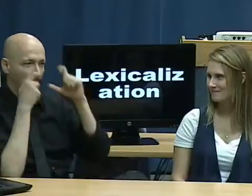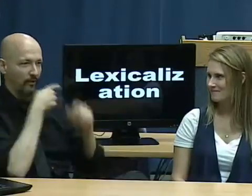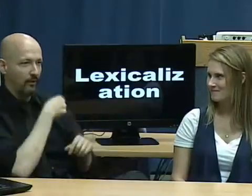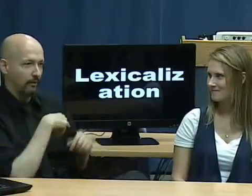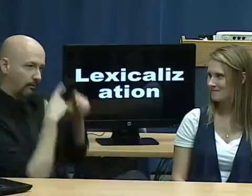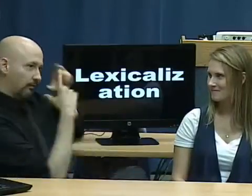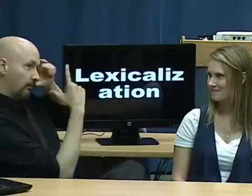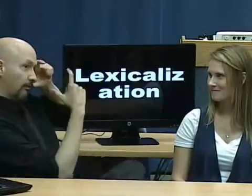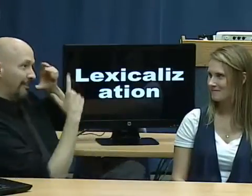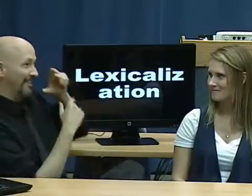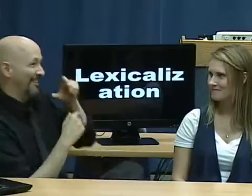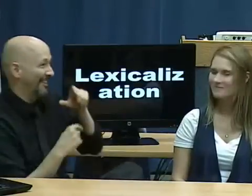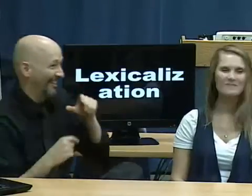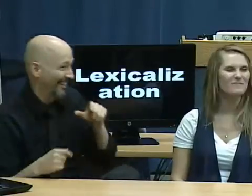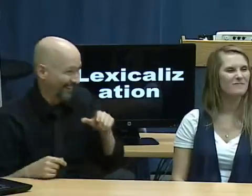Take a picture of it.